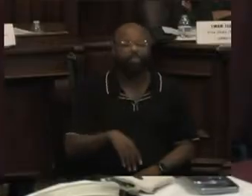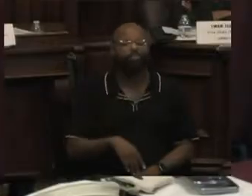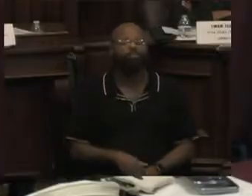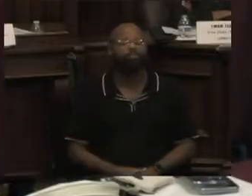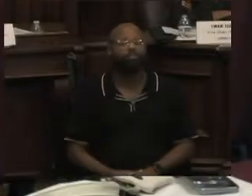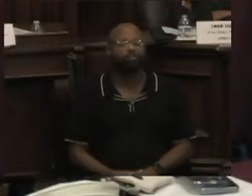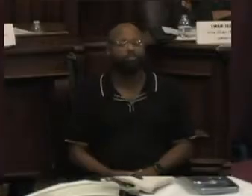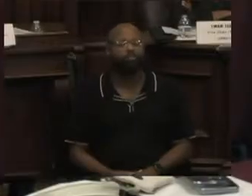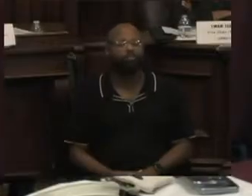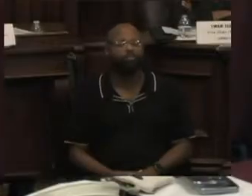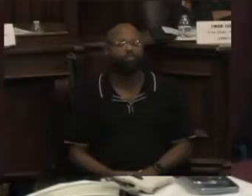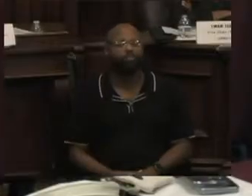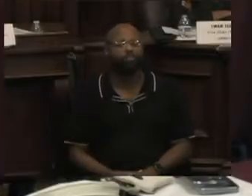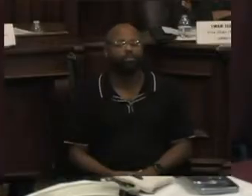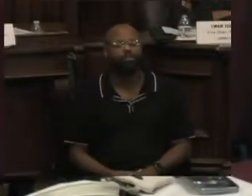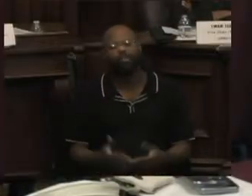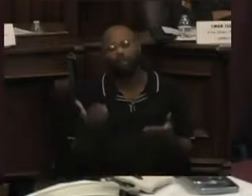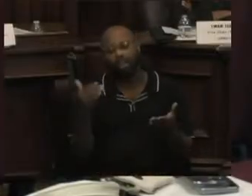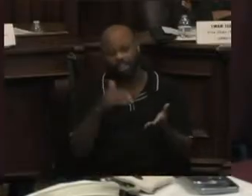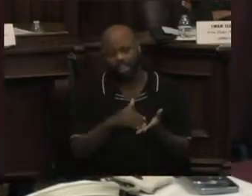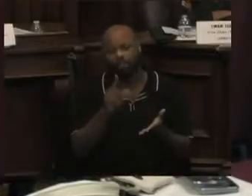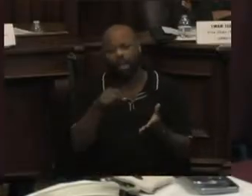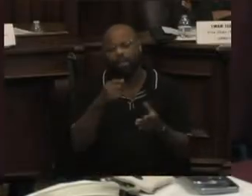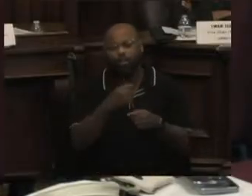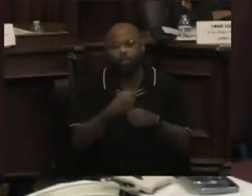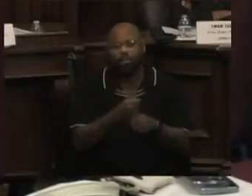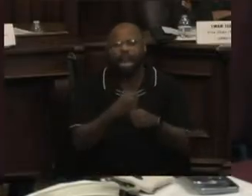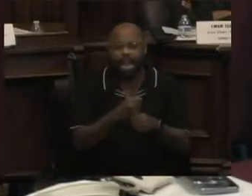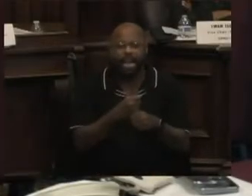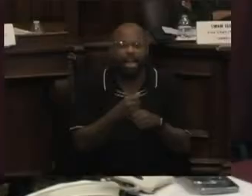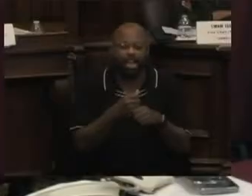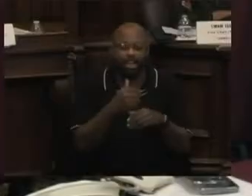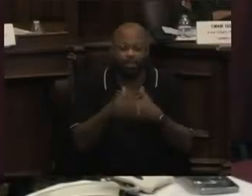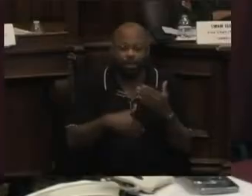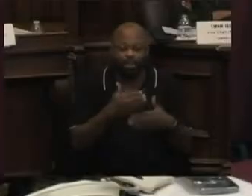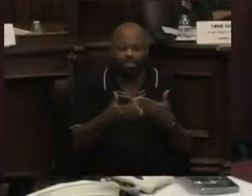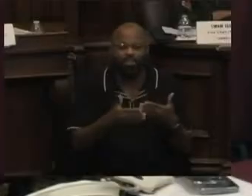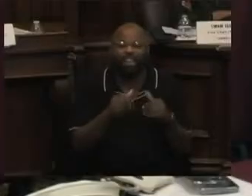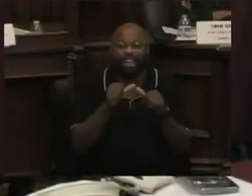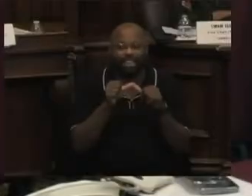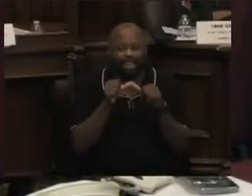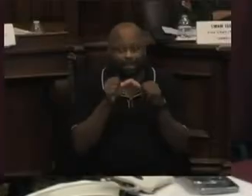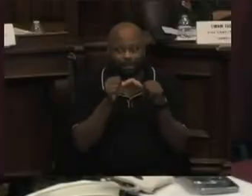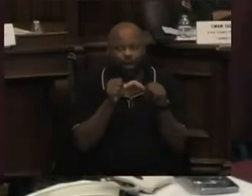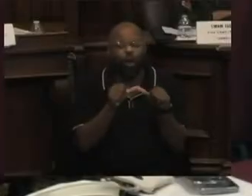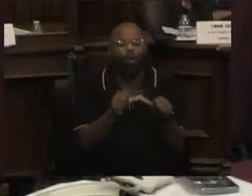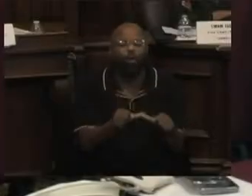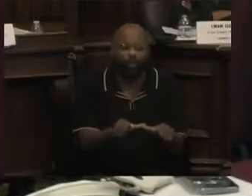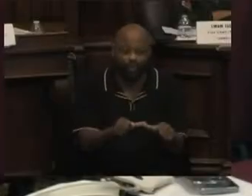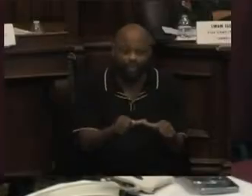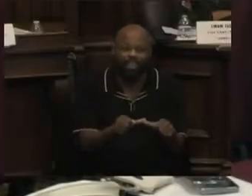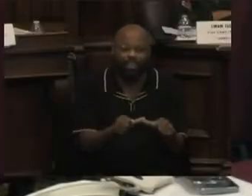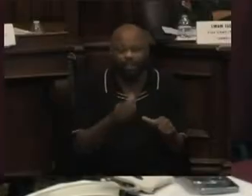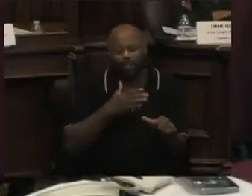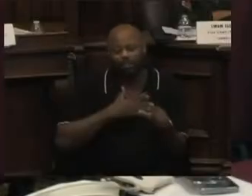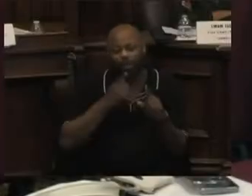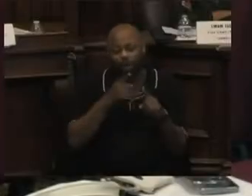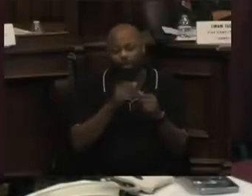the board, a particular person from the PAB. So that again, we